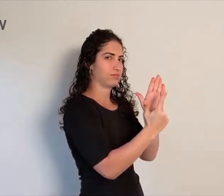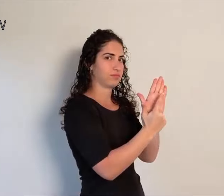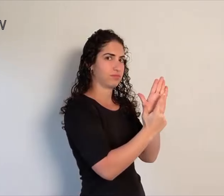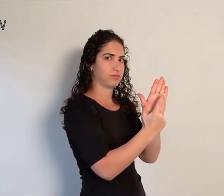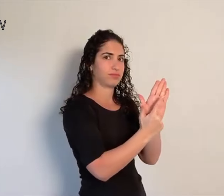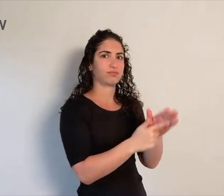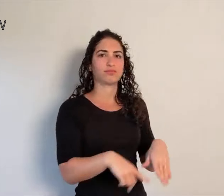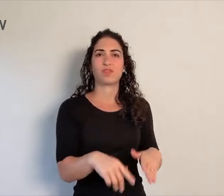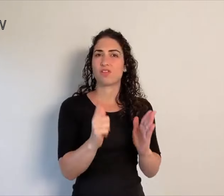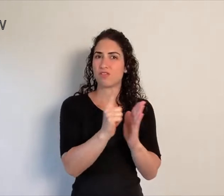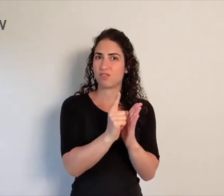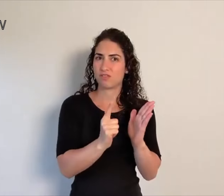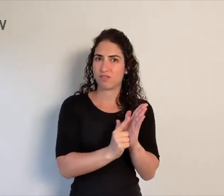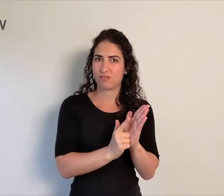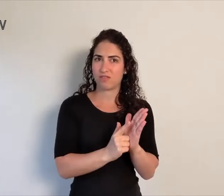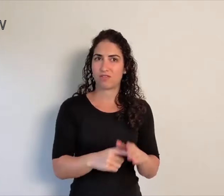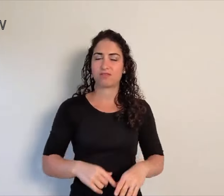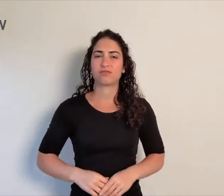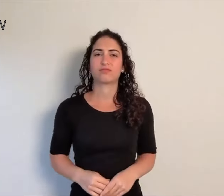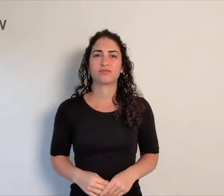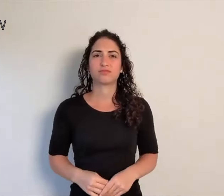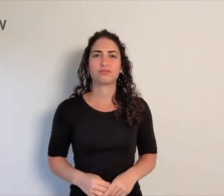LAW